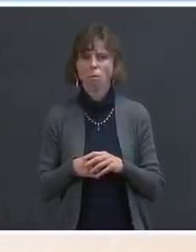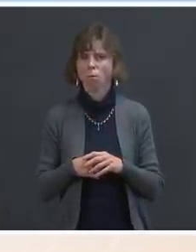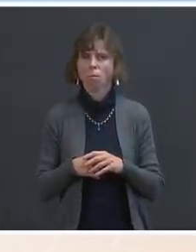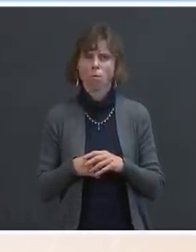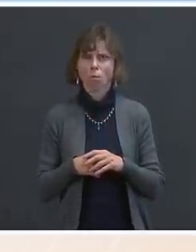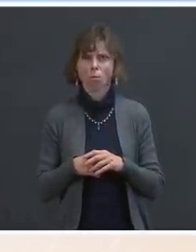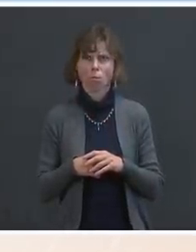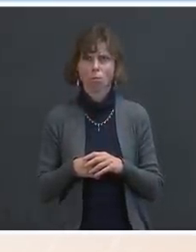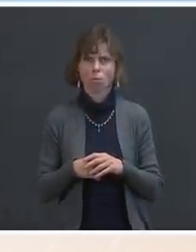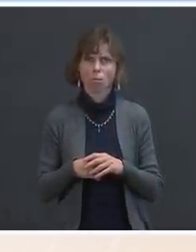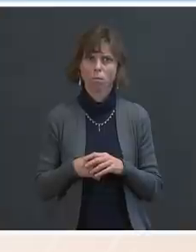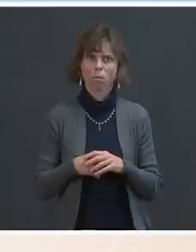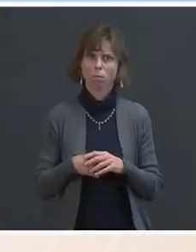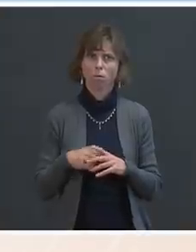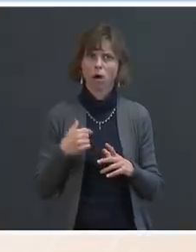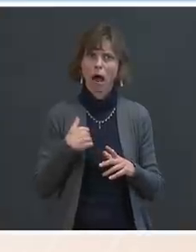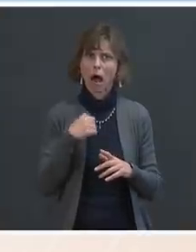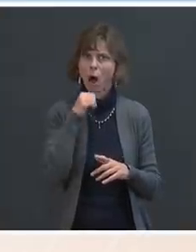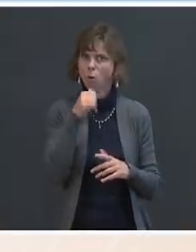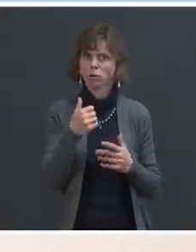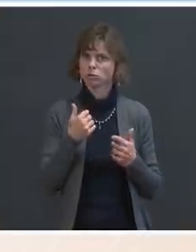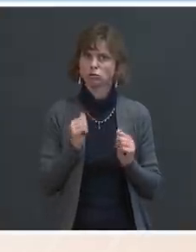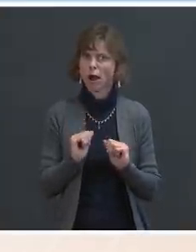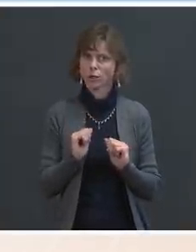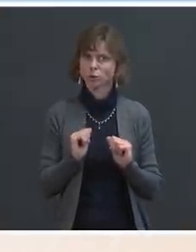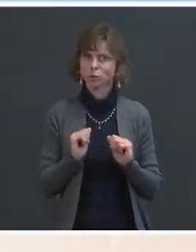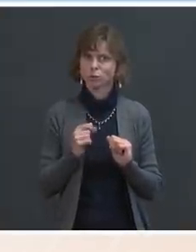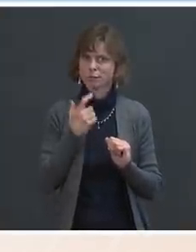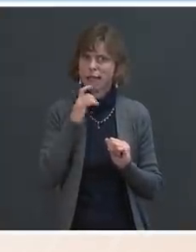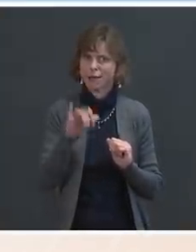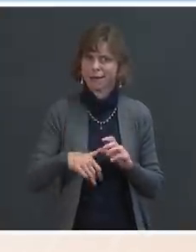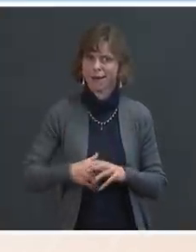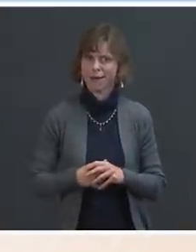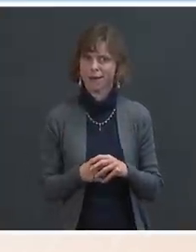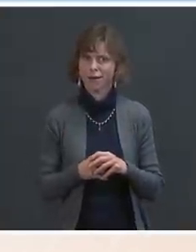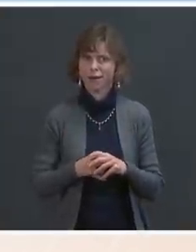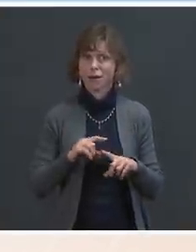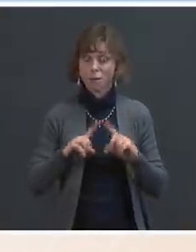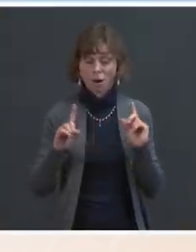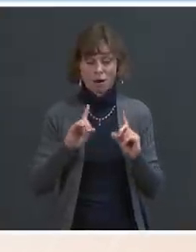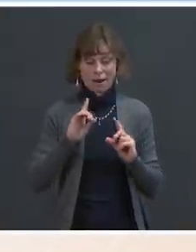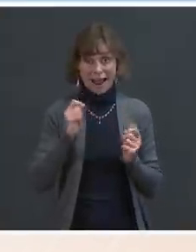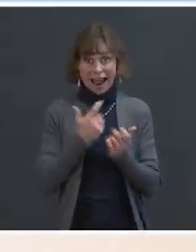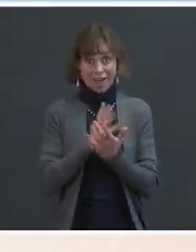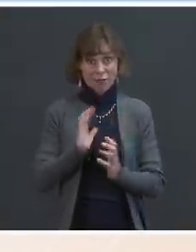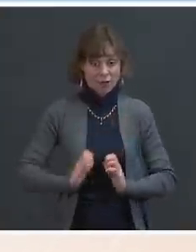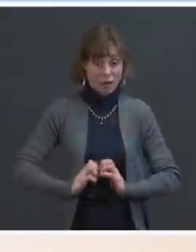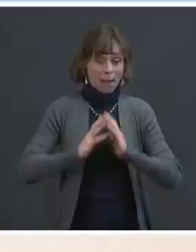or I was not trying to imply that; only that we know that this will not all be implemented in four days or a week or what have you.